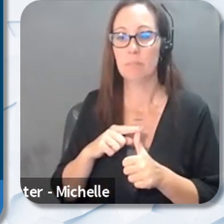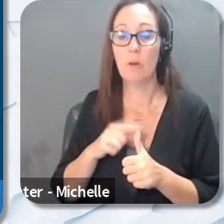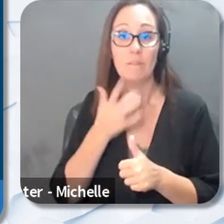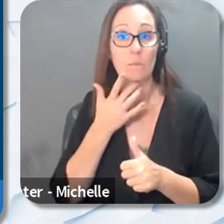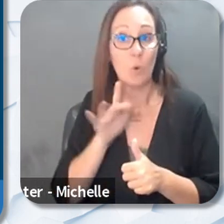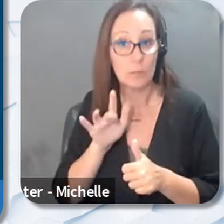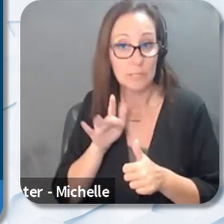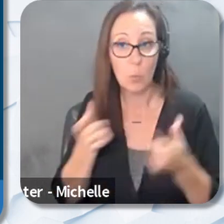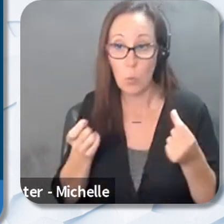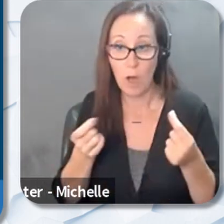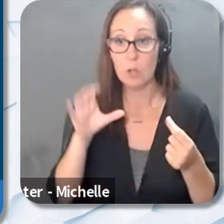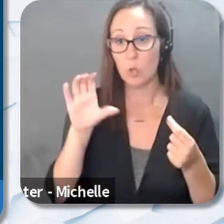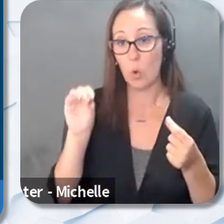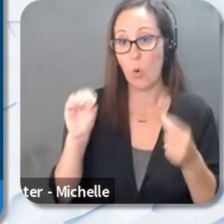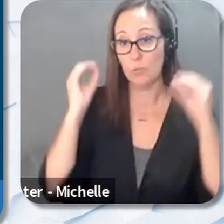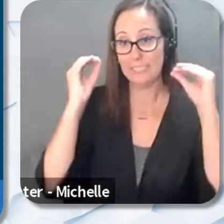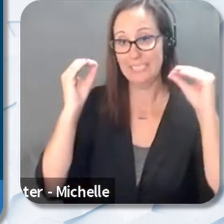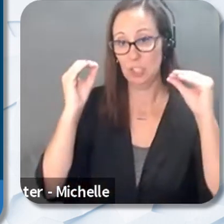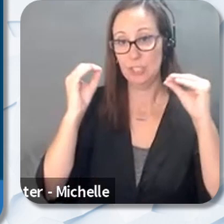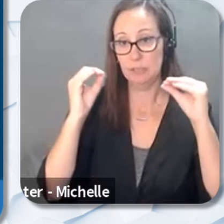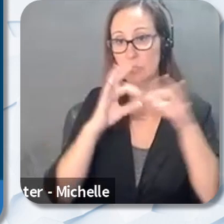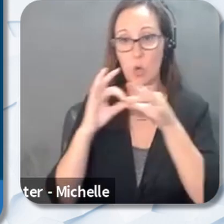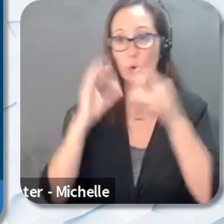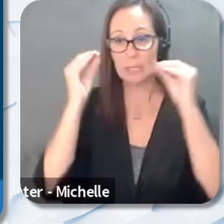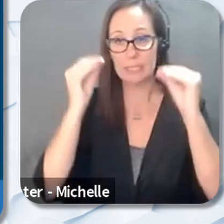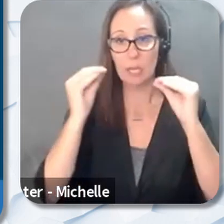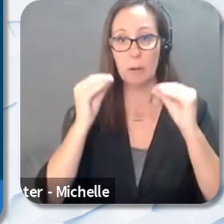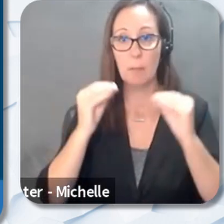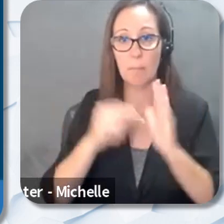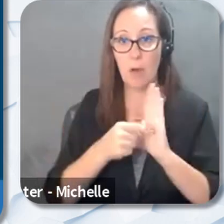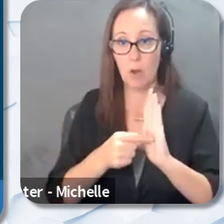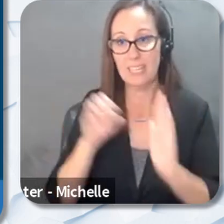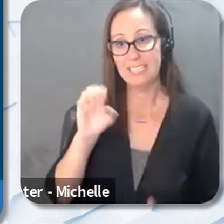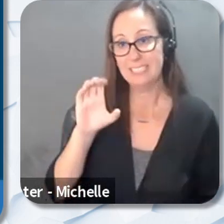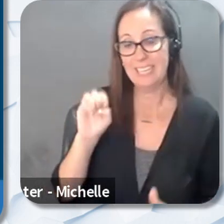is in a co teaching model, the EC teacher has the opportunity to earn their multiple subject